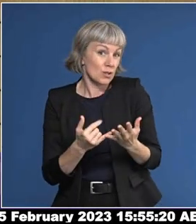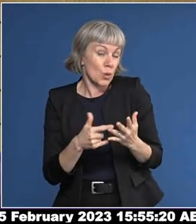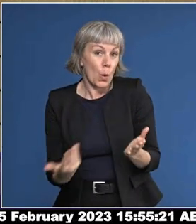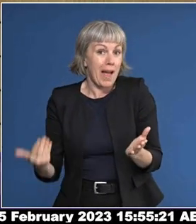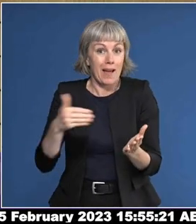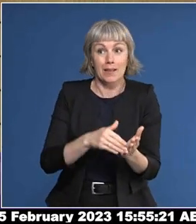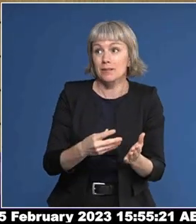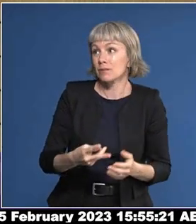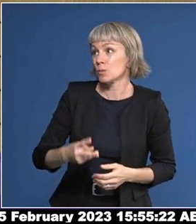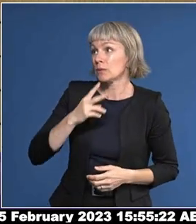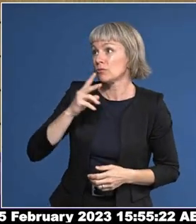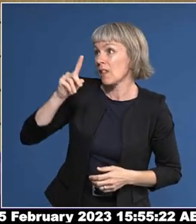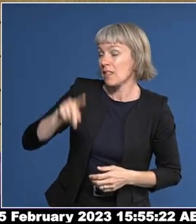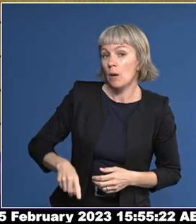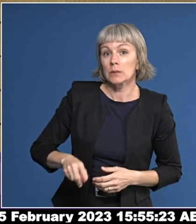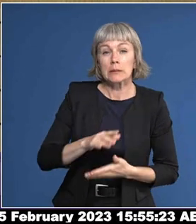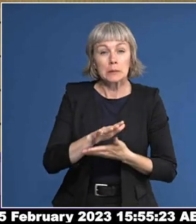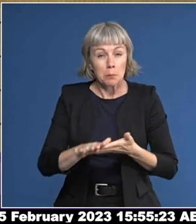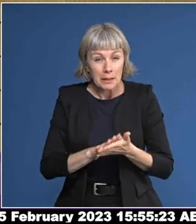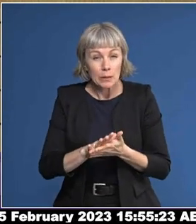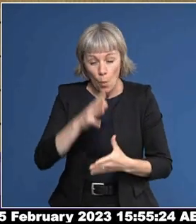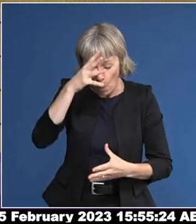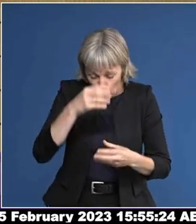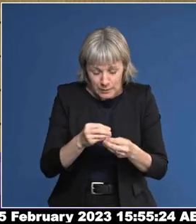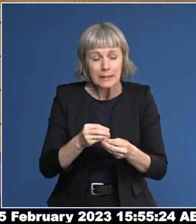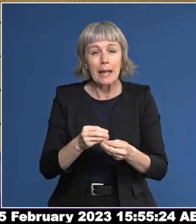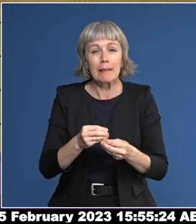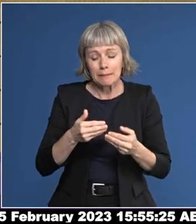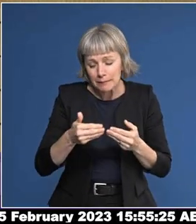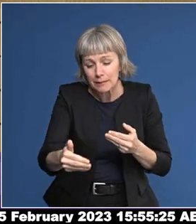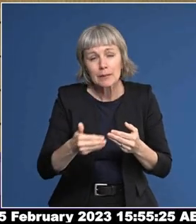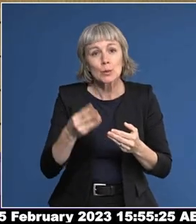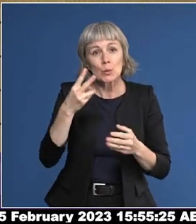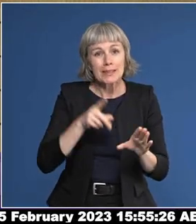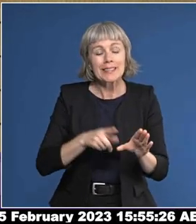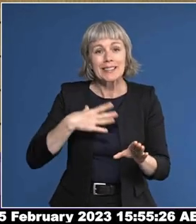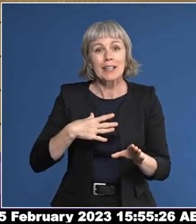years we are going to need an extra 300,000 workers in order to be able to provide high